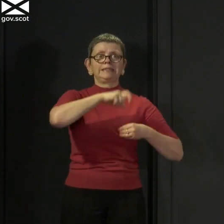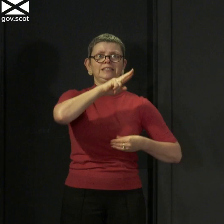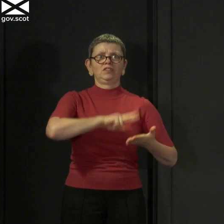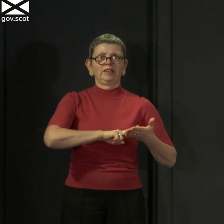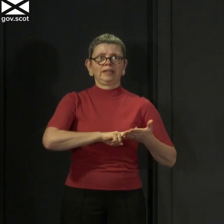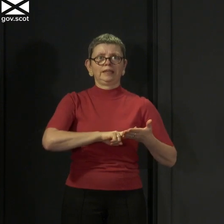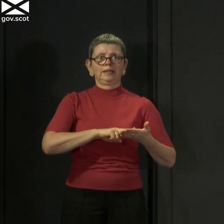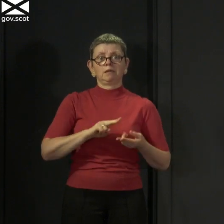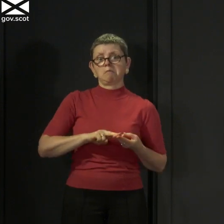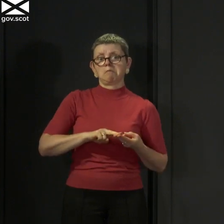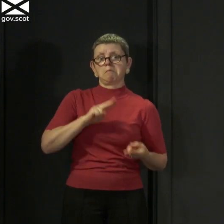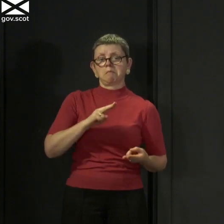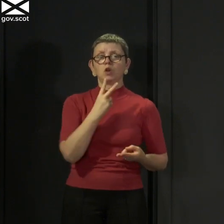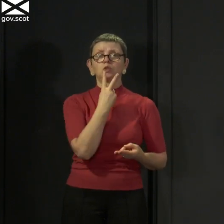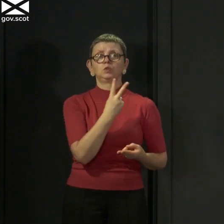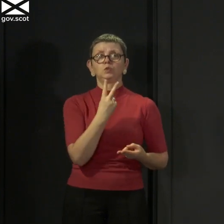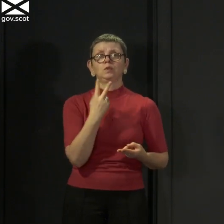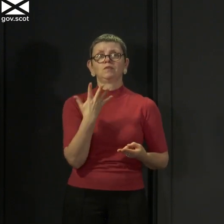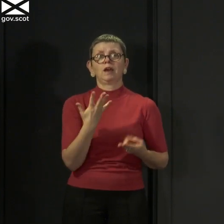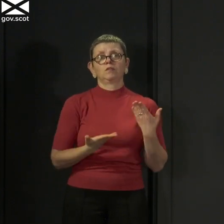of 225 since yesterday.